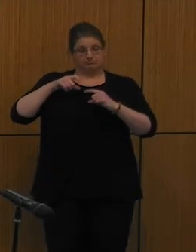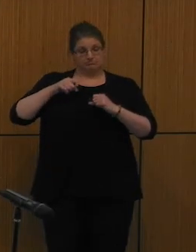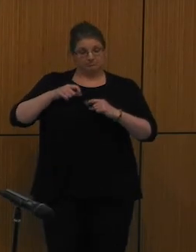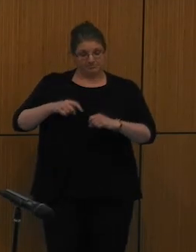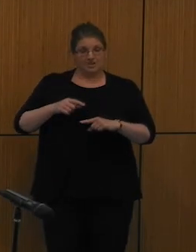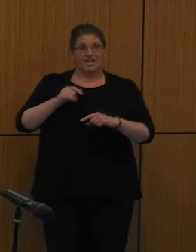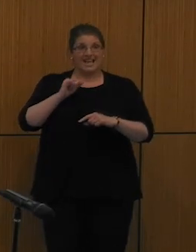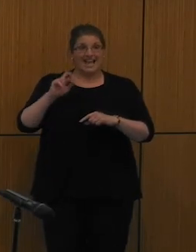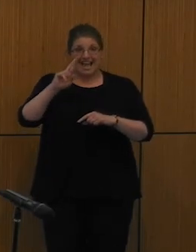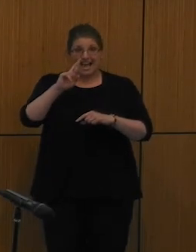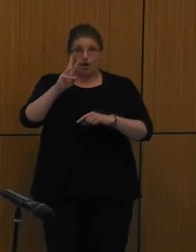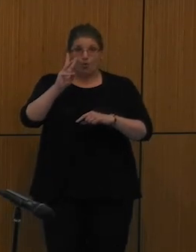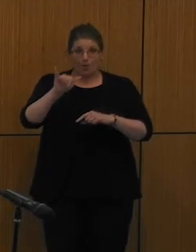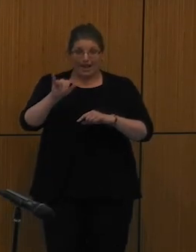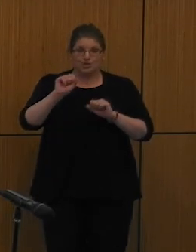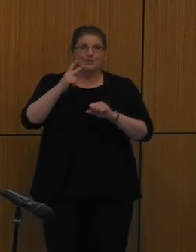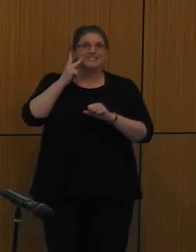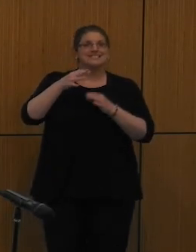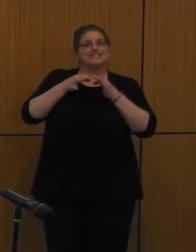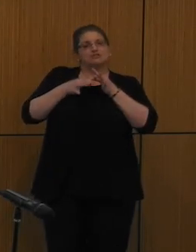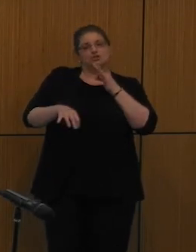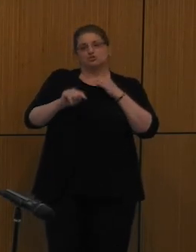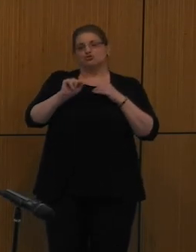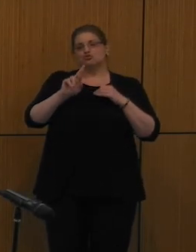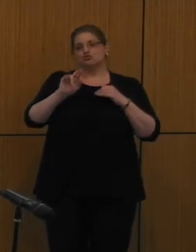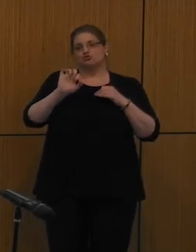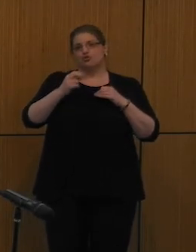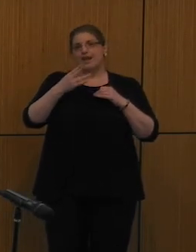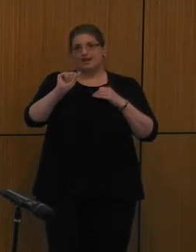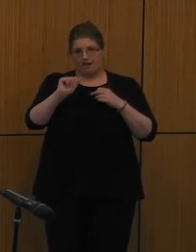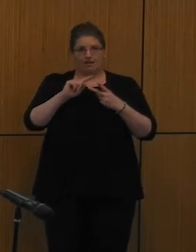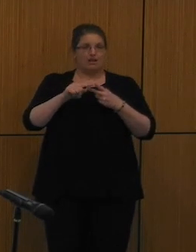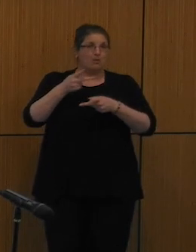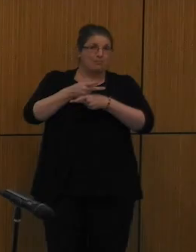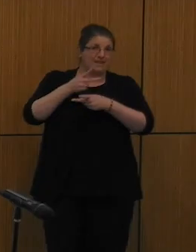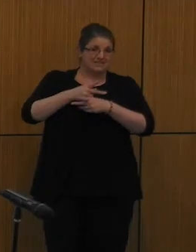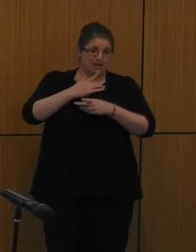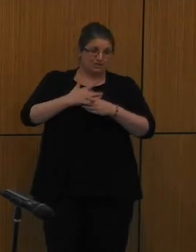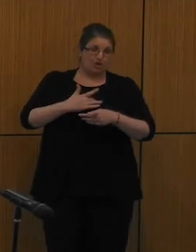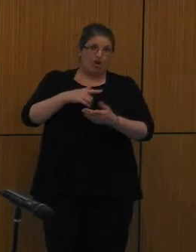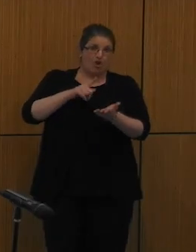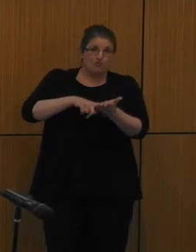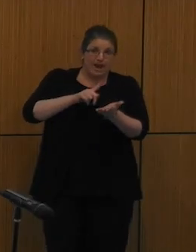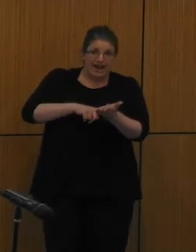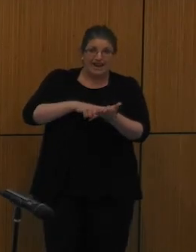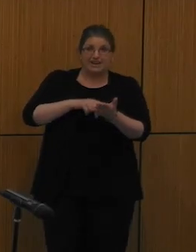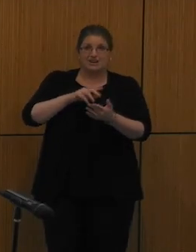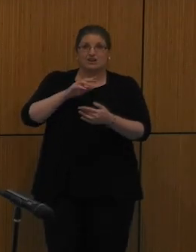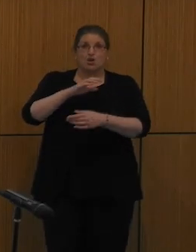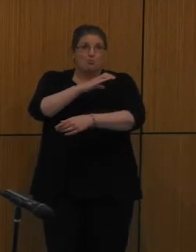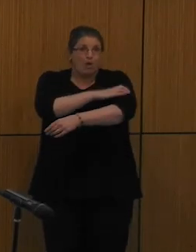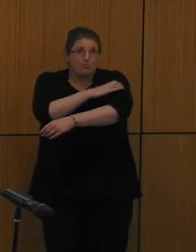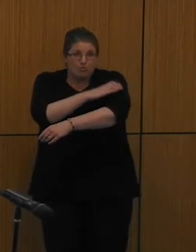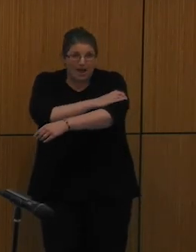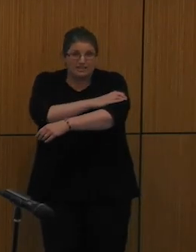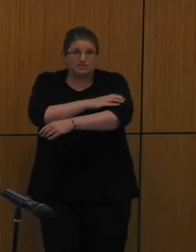So it's involved with, you know, maintaining heart rate, blood pressure, regulating how much air goes into the lungs